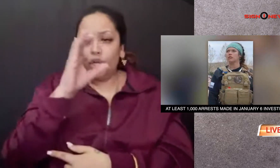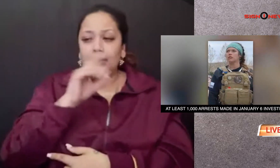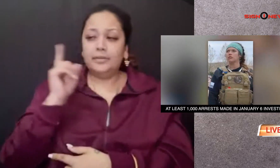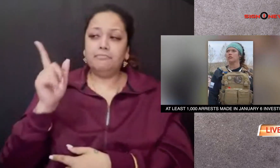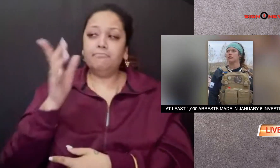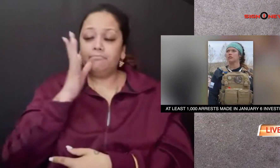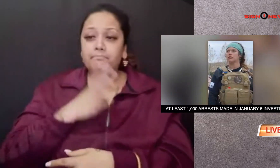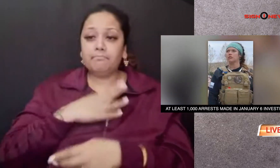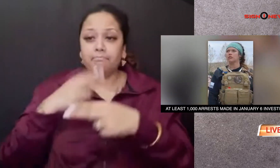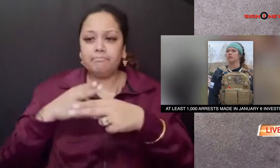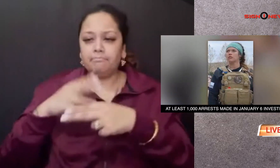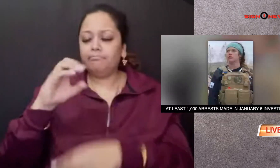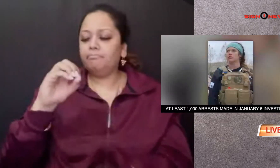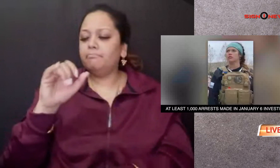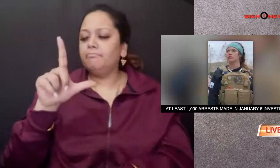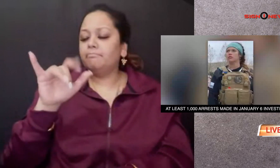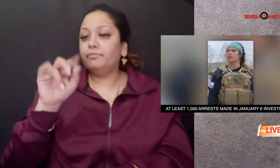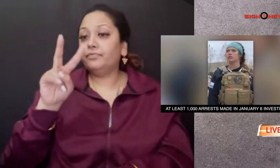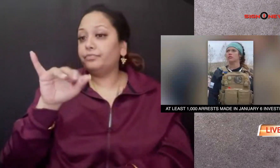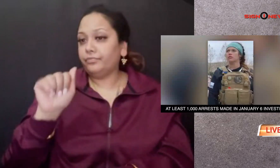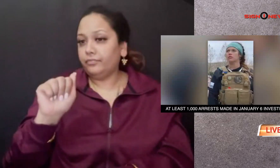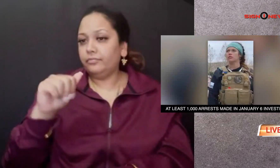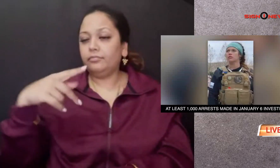The FBI is searching for Olivia Pollock.